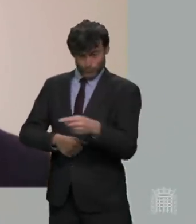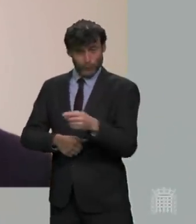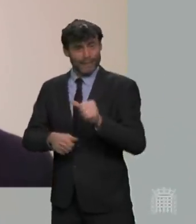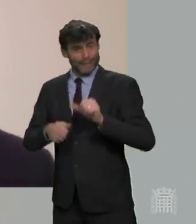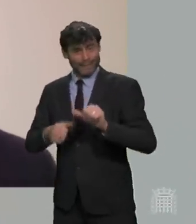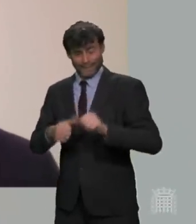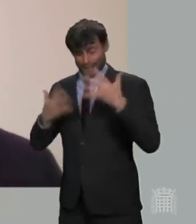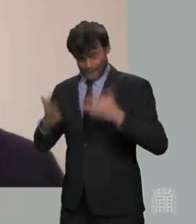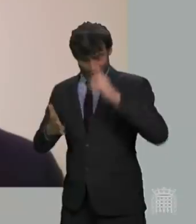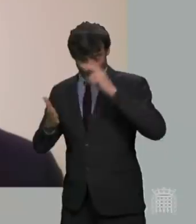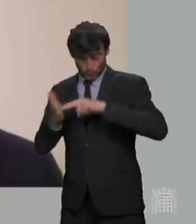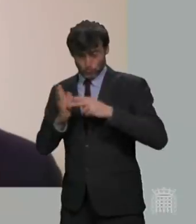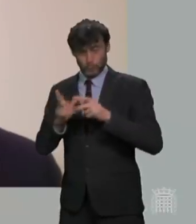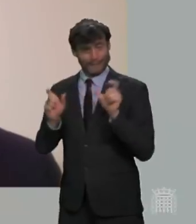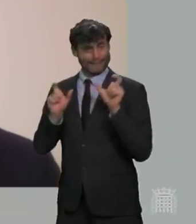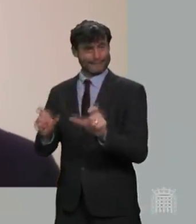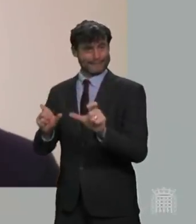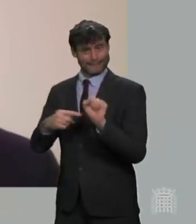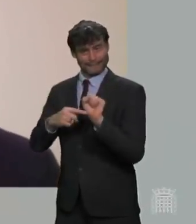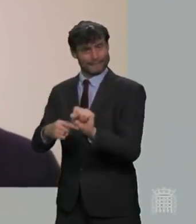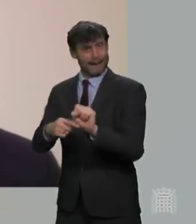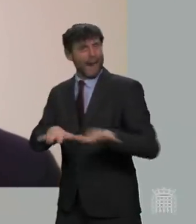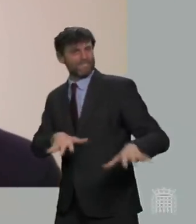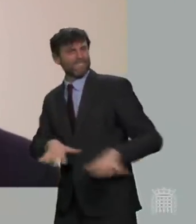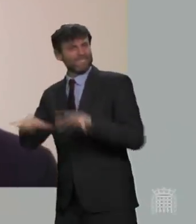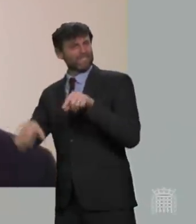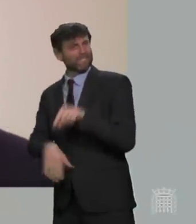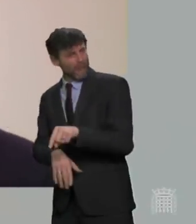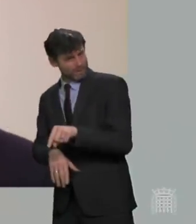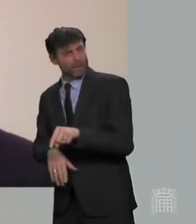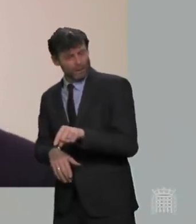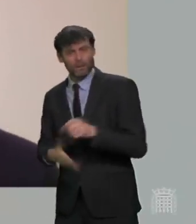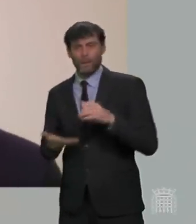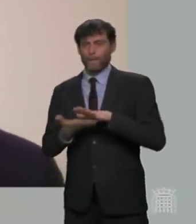flooding in the future and to give residents the security they deserve all year round,